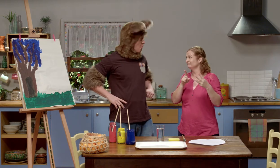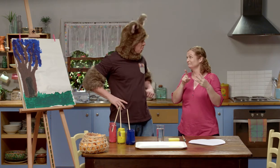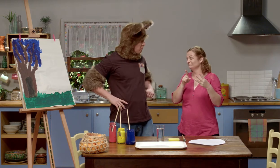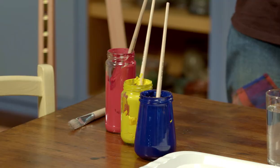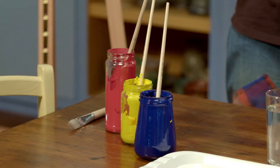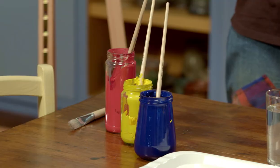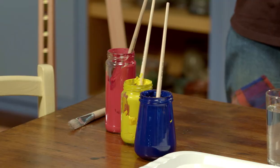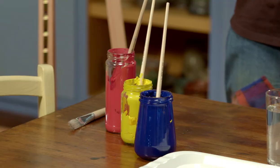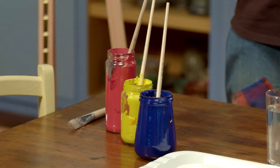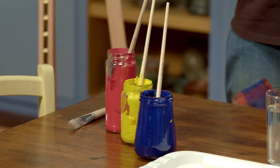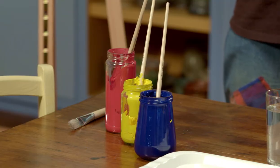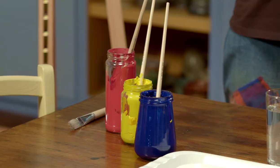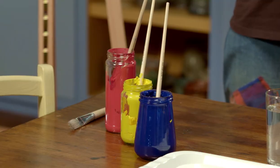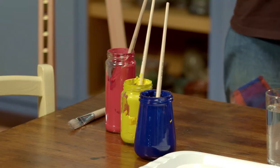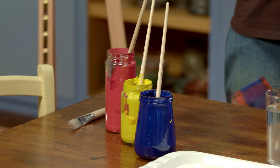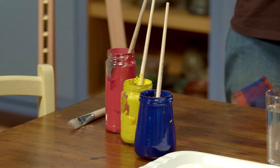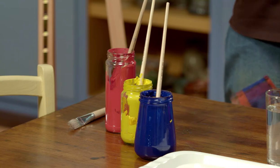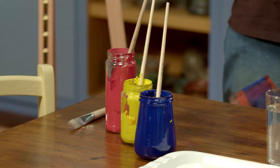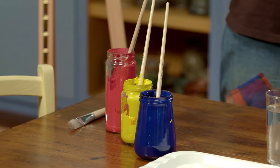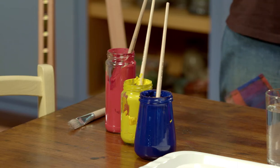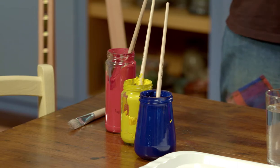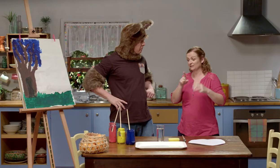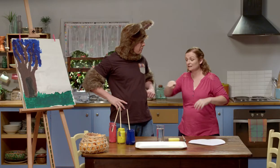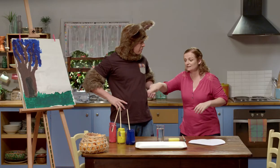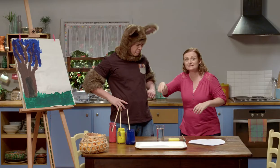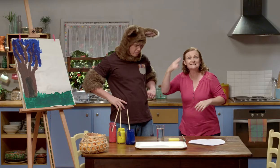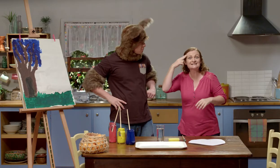We can't make them.